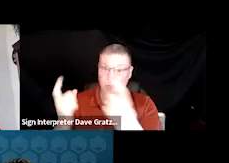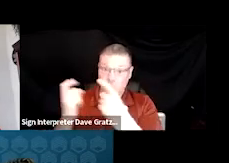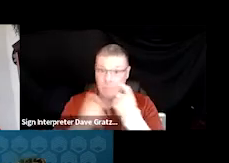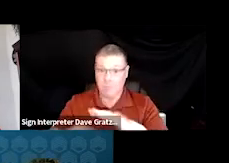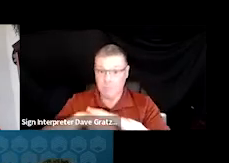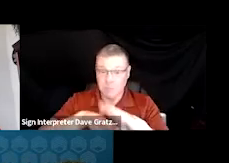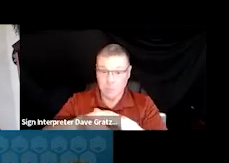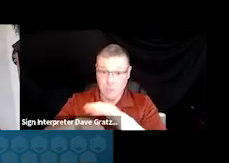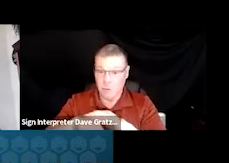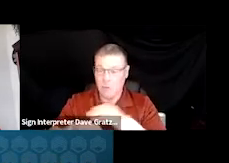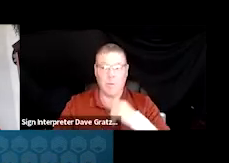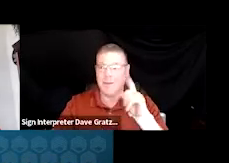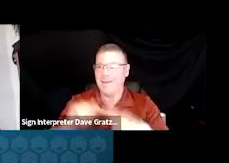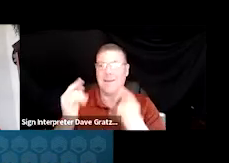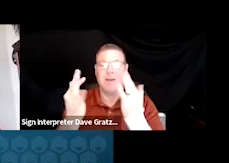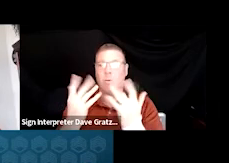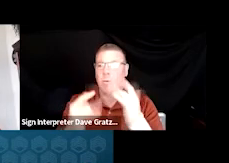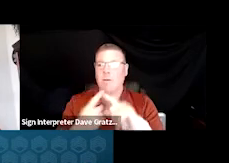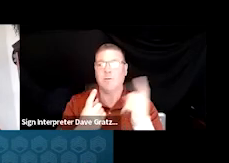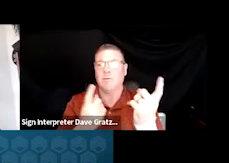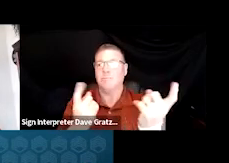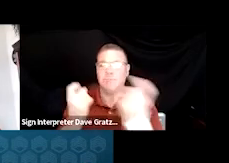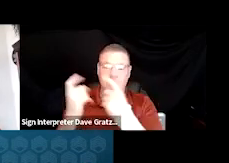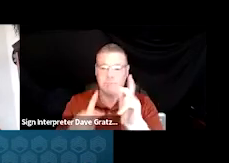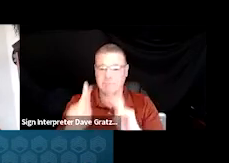so we can't just wait to be able to recruit people. Those calls are still coming in.